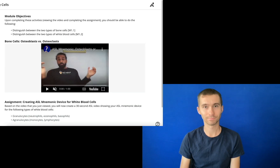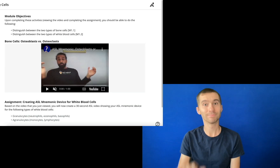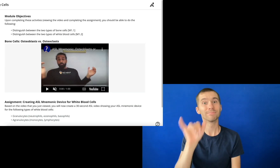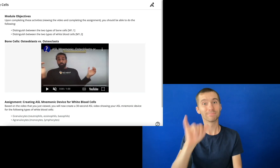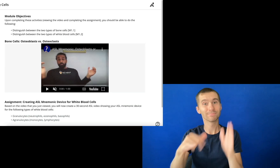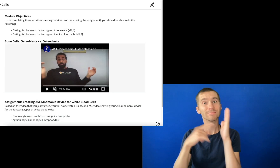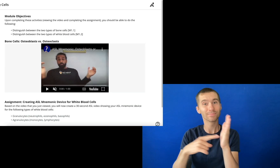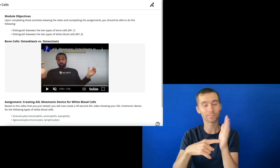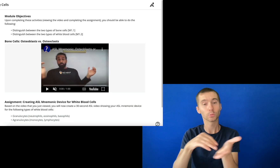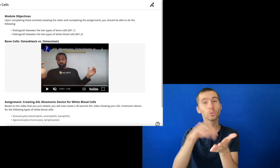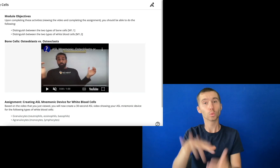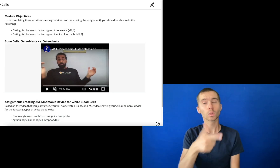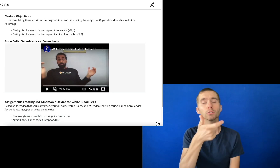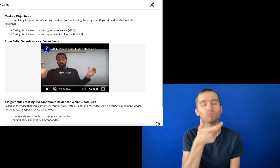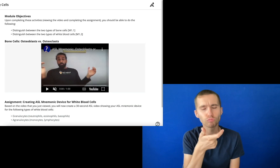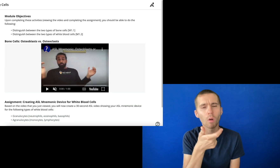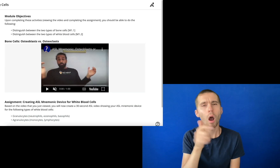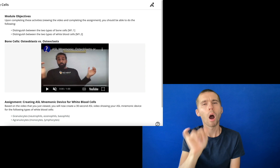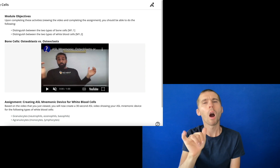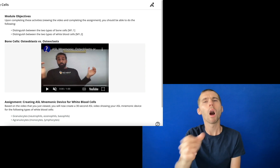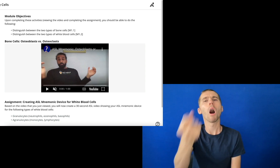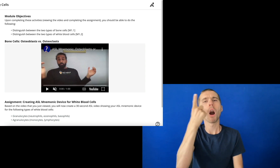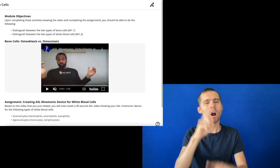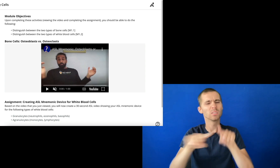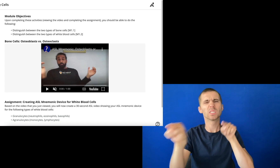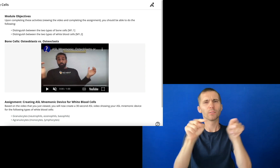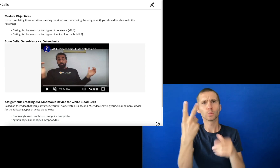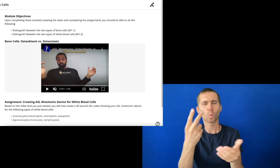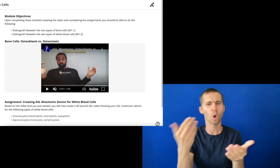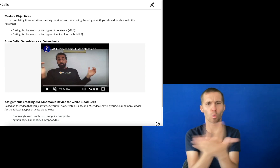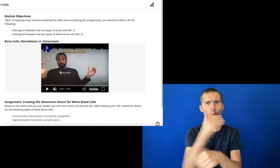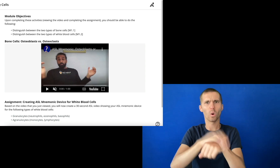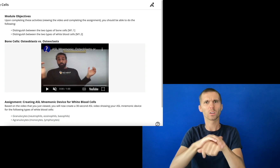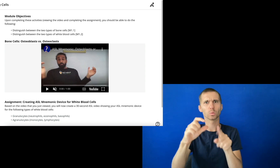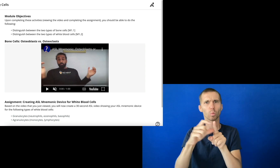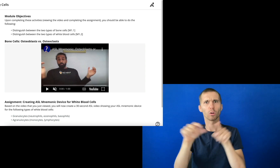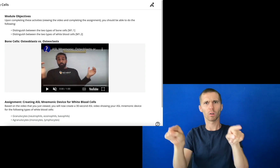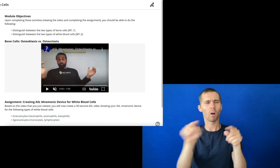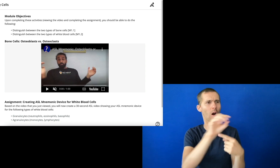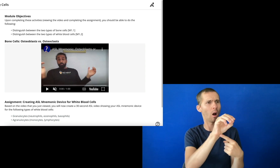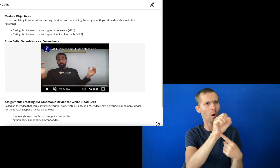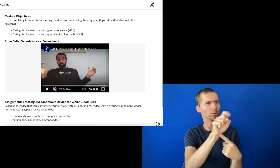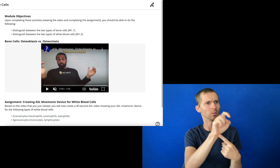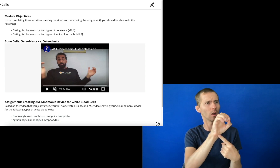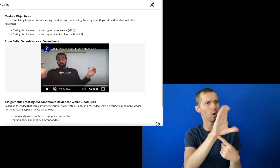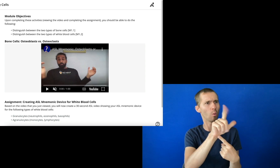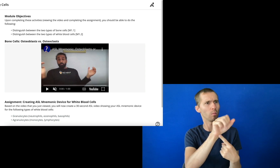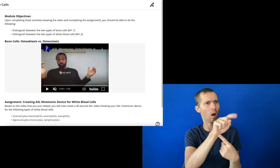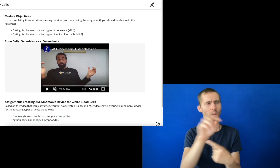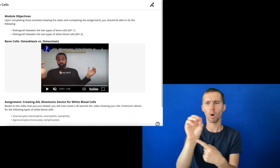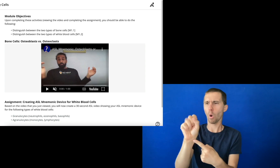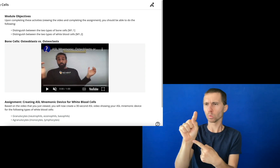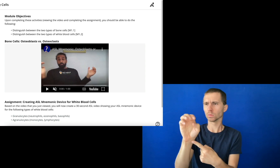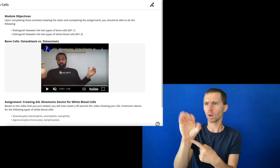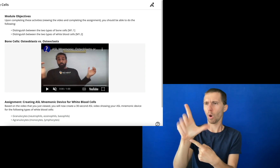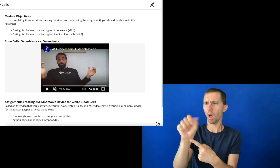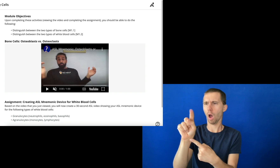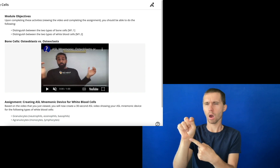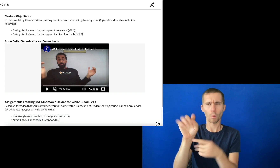Students who watch the ASL video will be able to understand and remember the difference between the two English words "osteoblast" and "osteoclast".